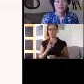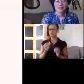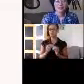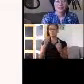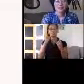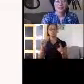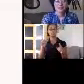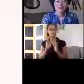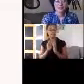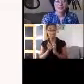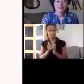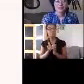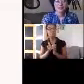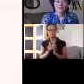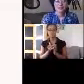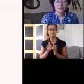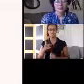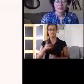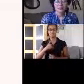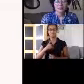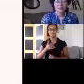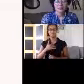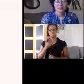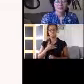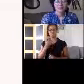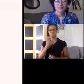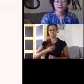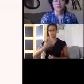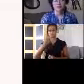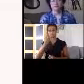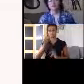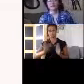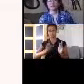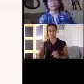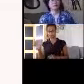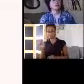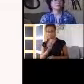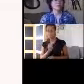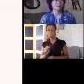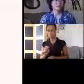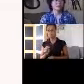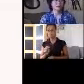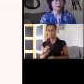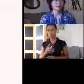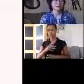for white folks in the room to also begin to take some to take accountability and understanding